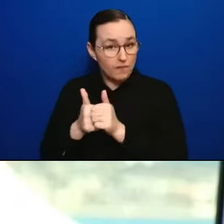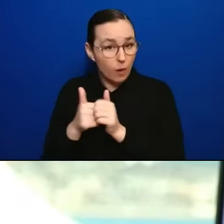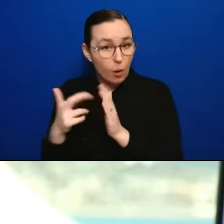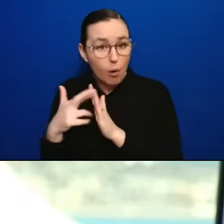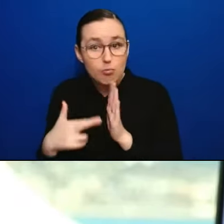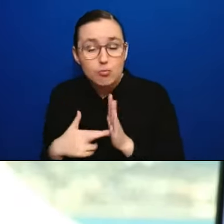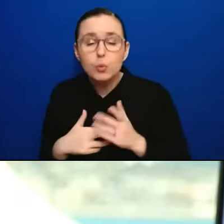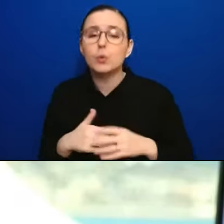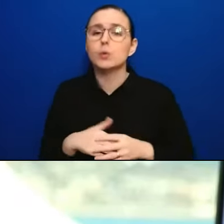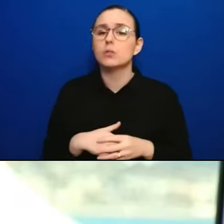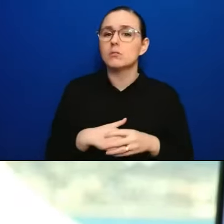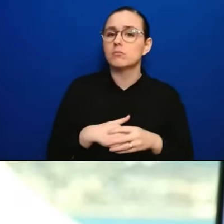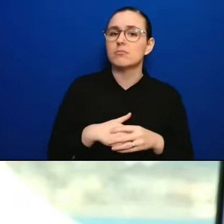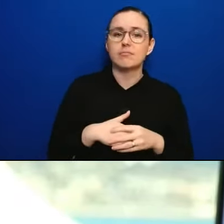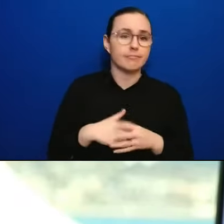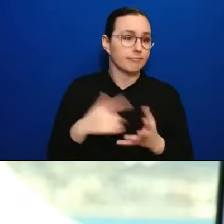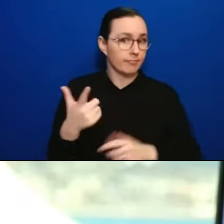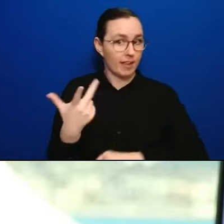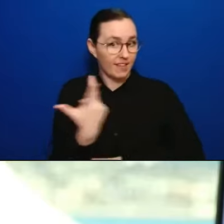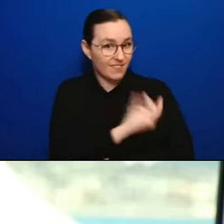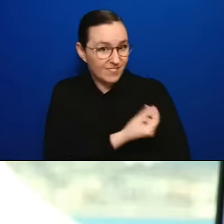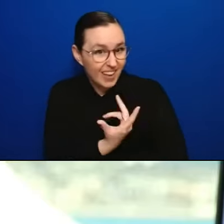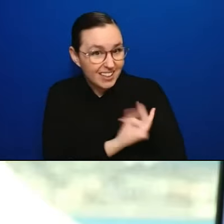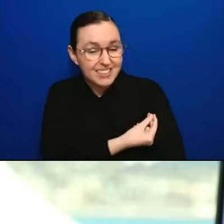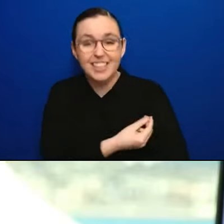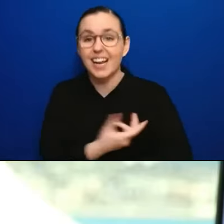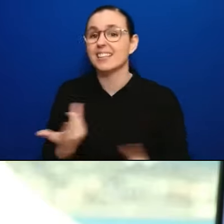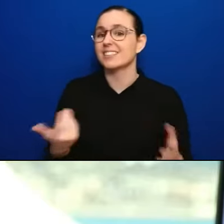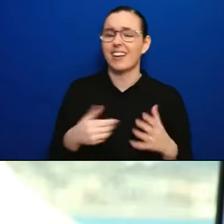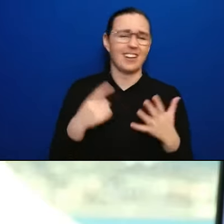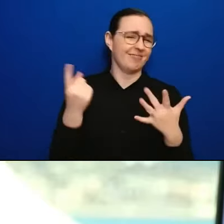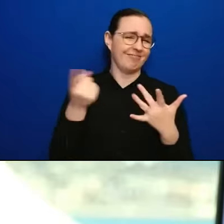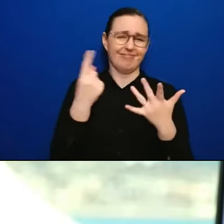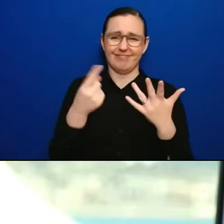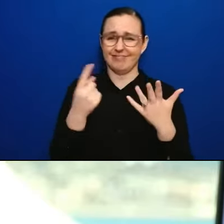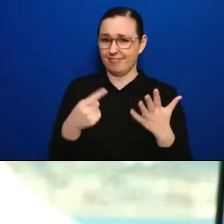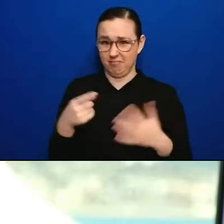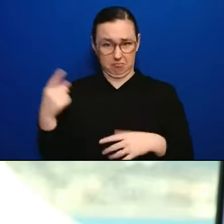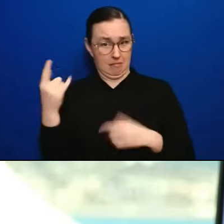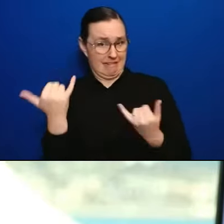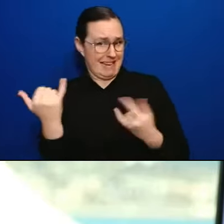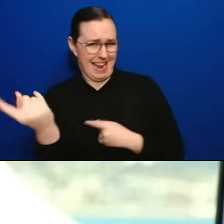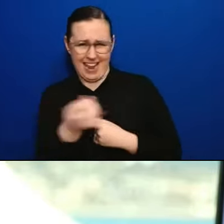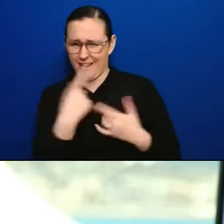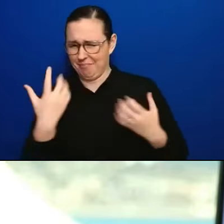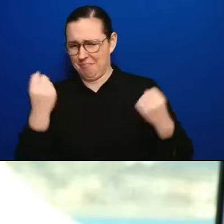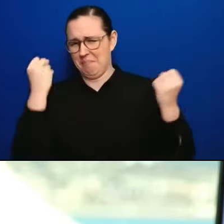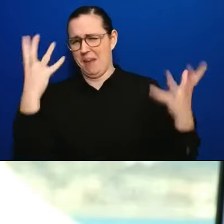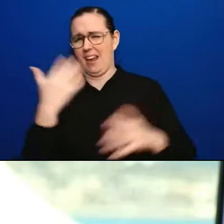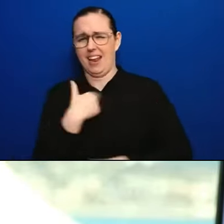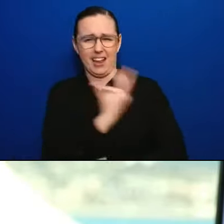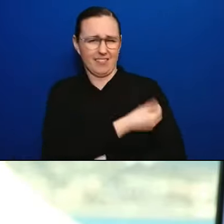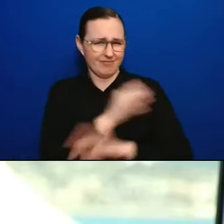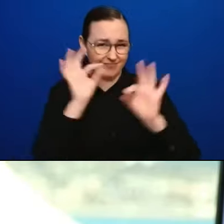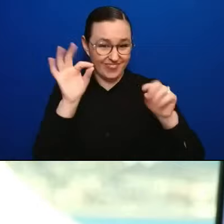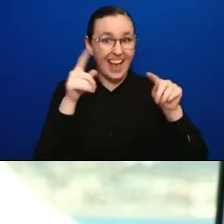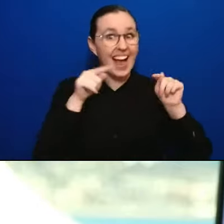Keep using our COVID sense. Keep adhering to health orders. Keep embracing health guidelines.